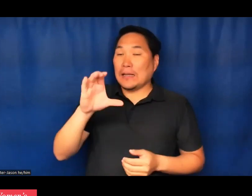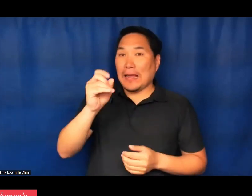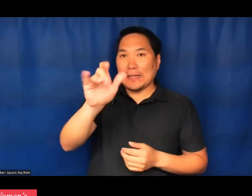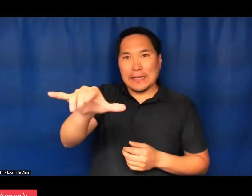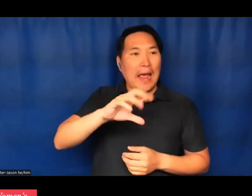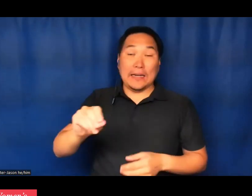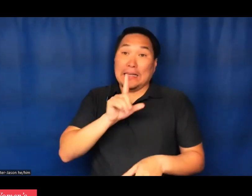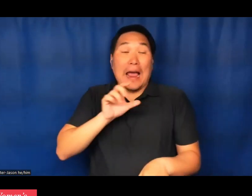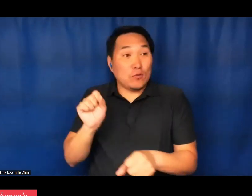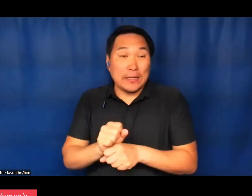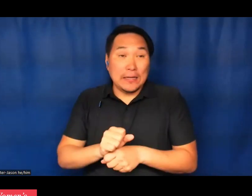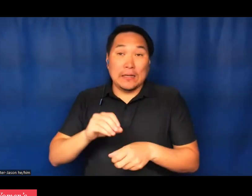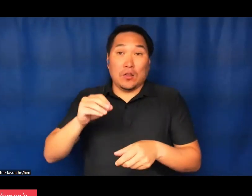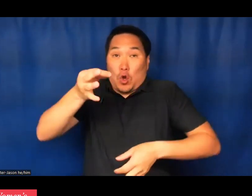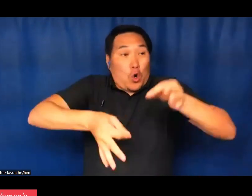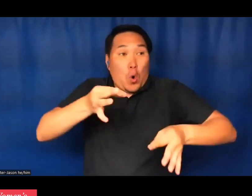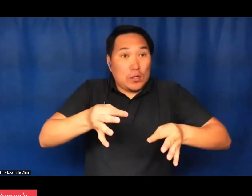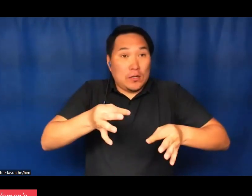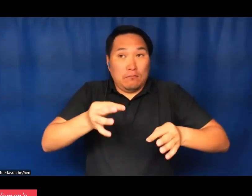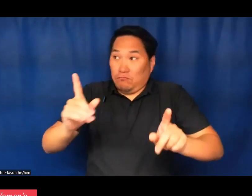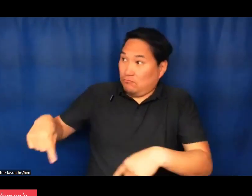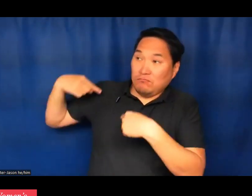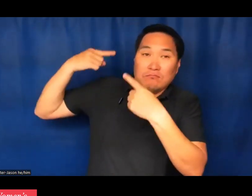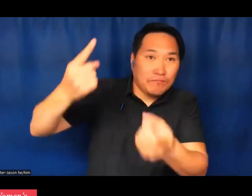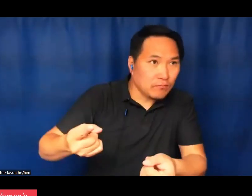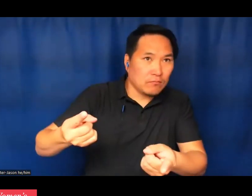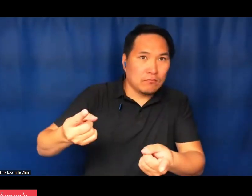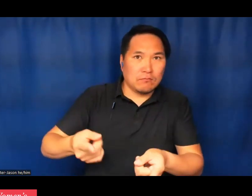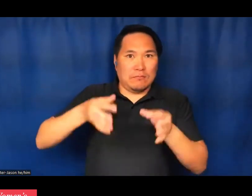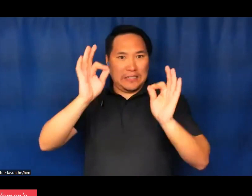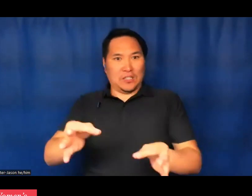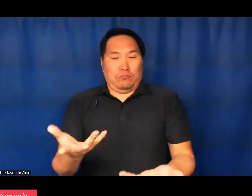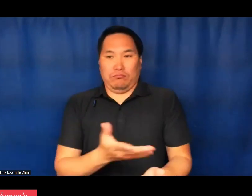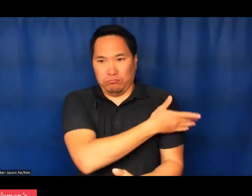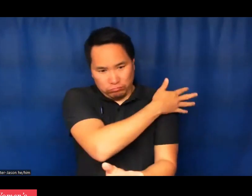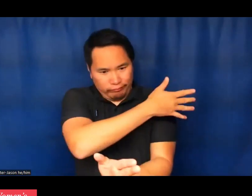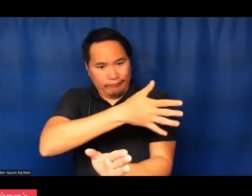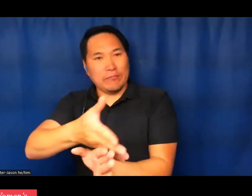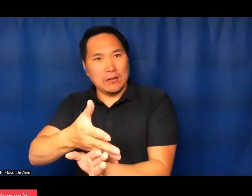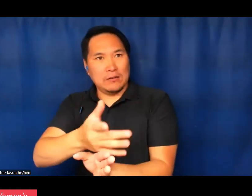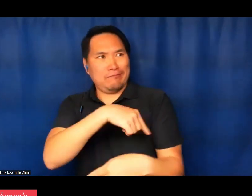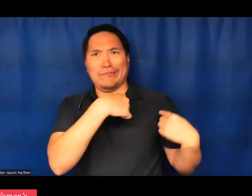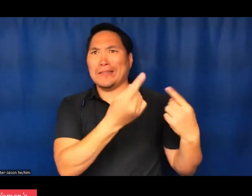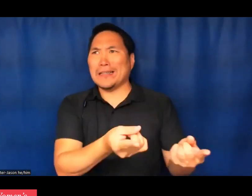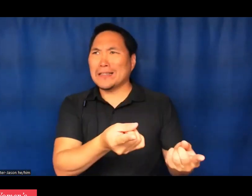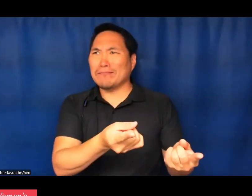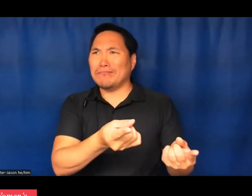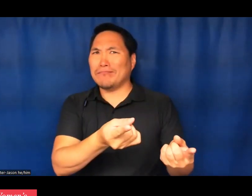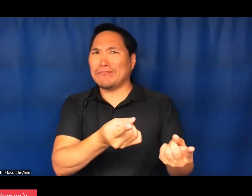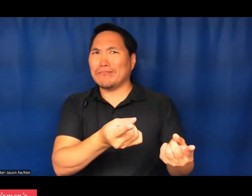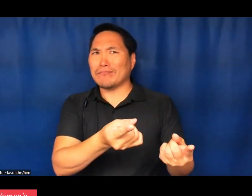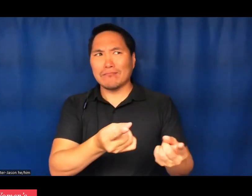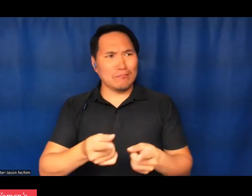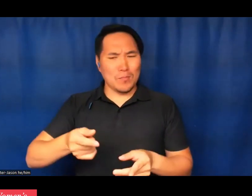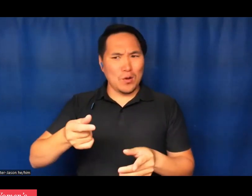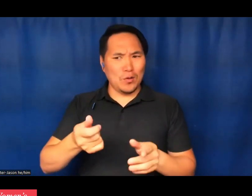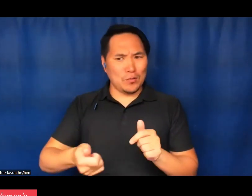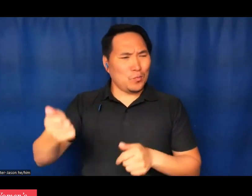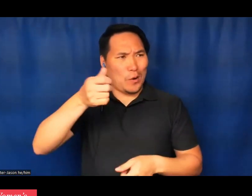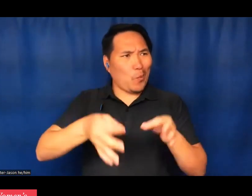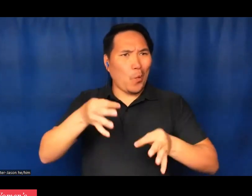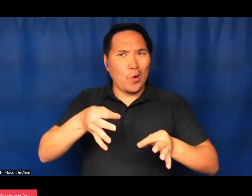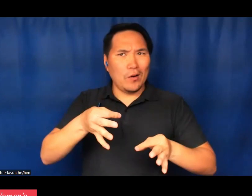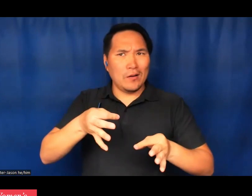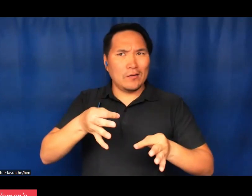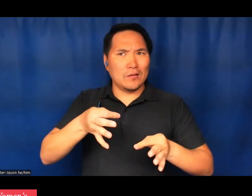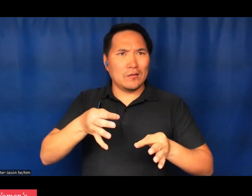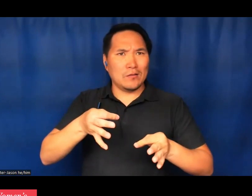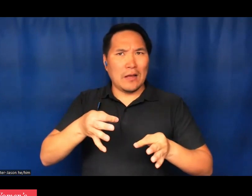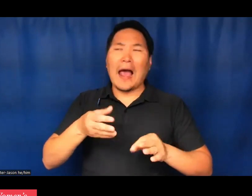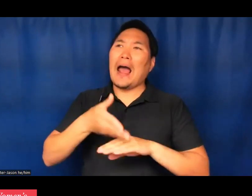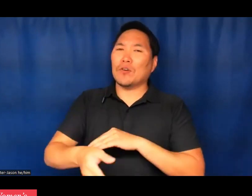entire body of jurisprudence probably since the court after the initial West Coast v.